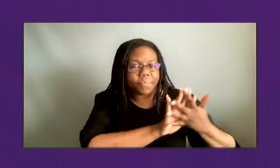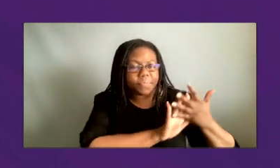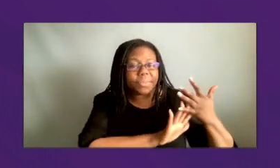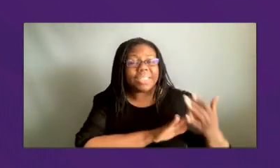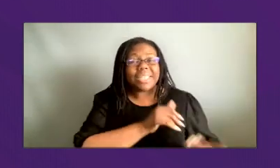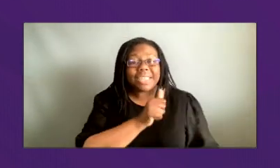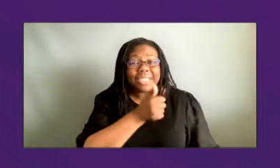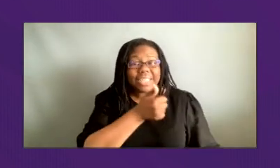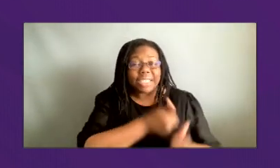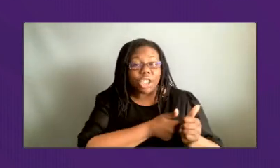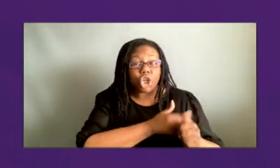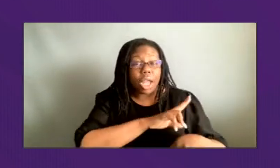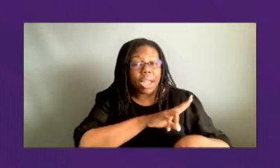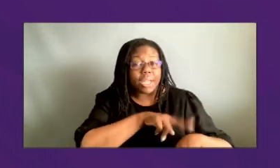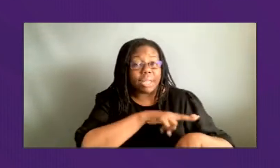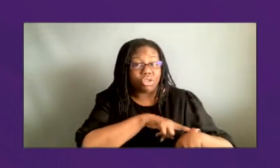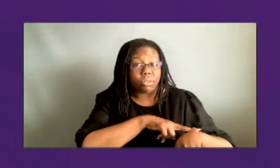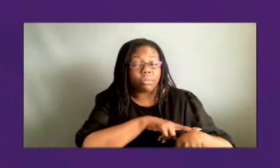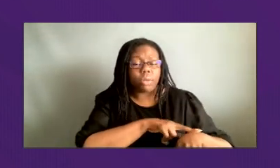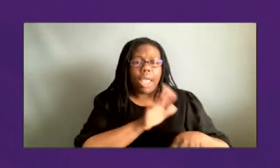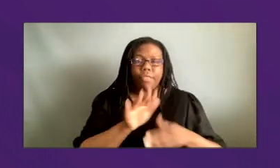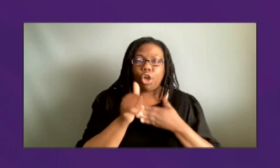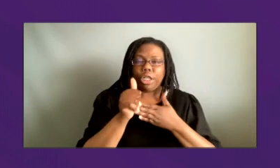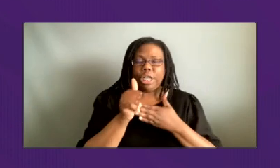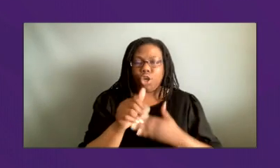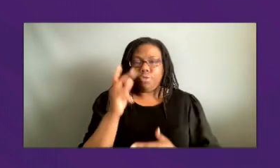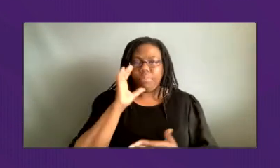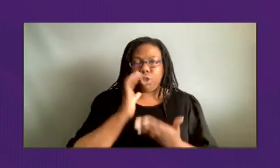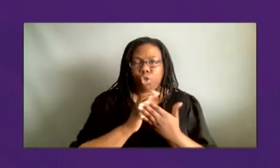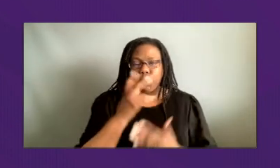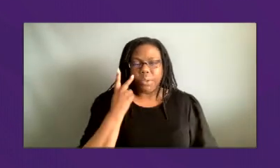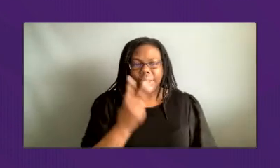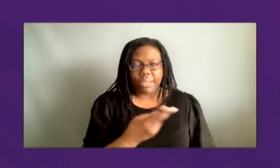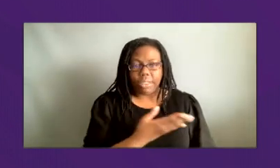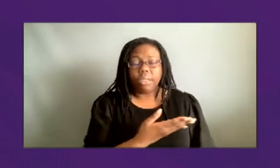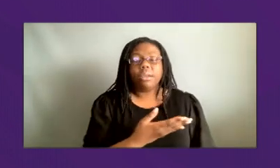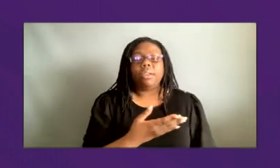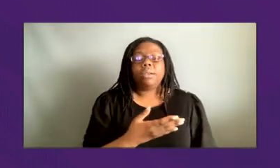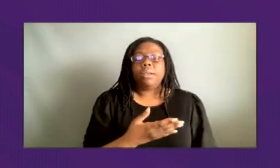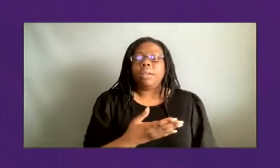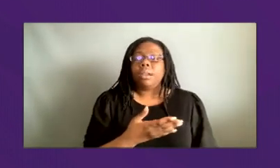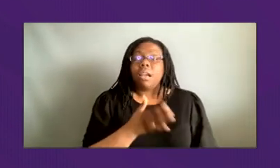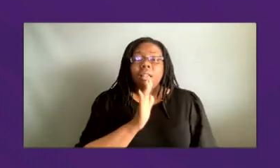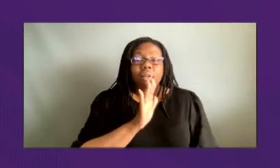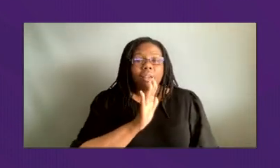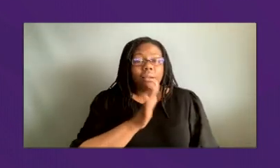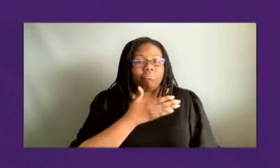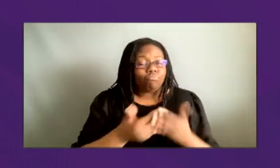represented here faced devastating consequences no matter what choice they made regarding removal.